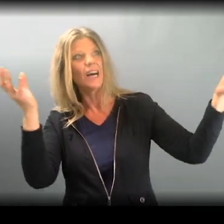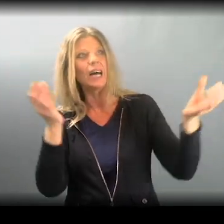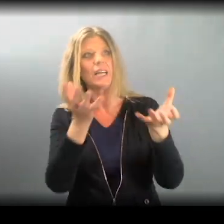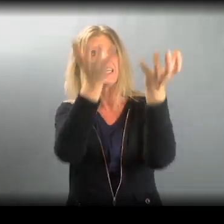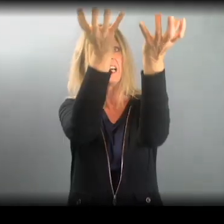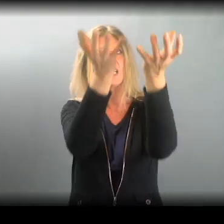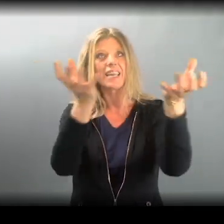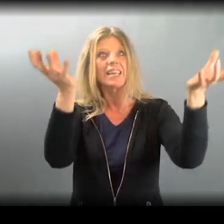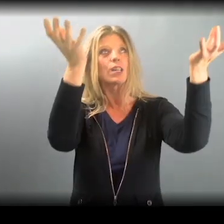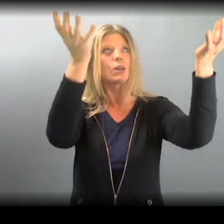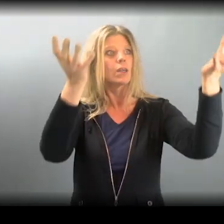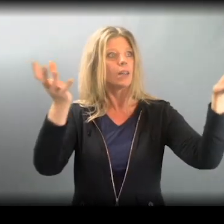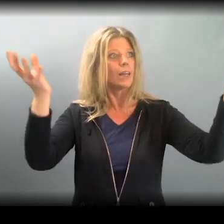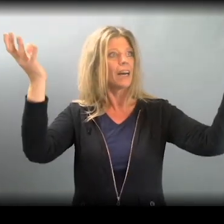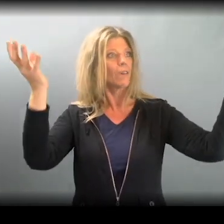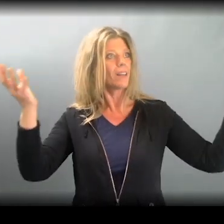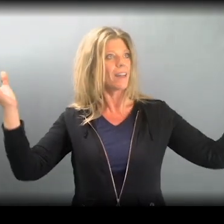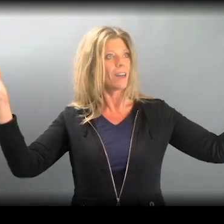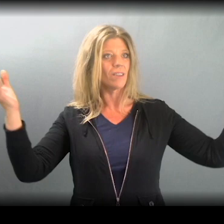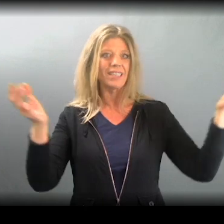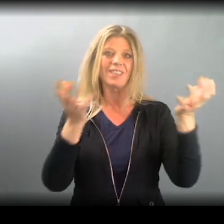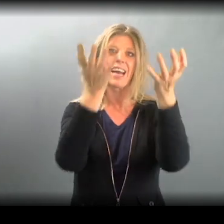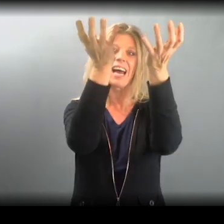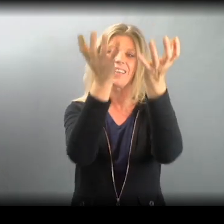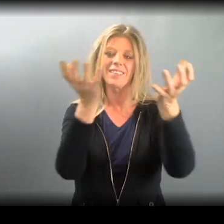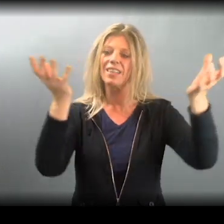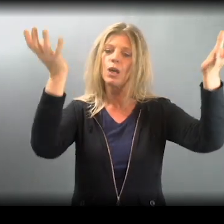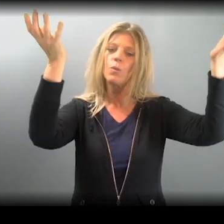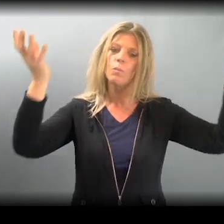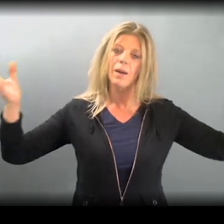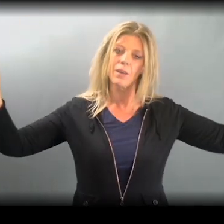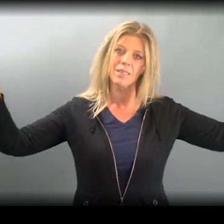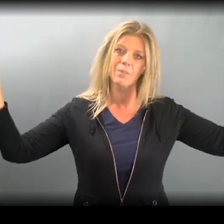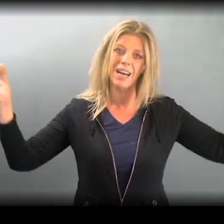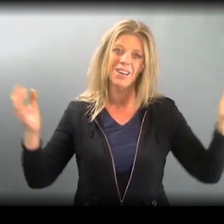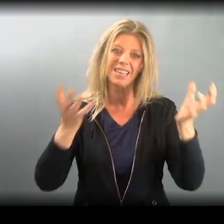and it's like you have clouds in your hands bouncing out.